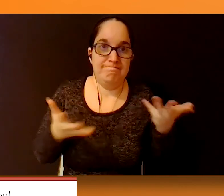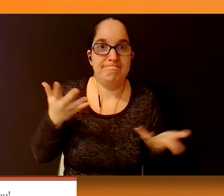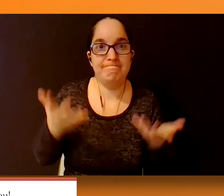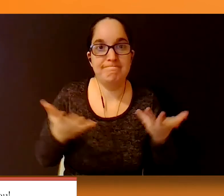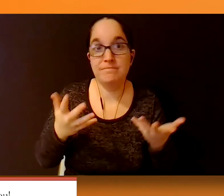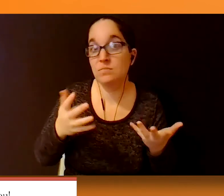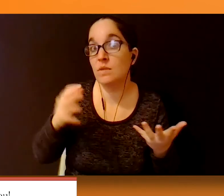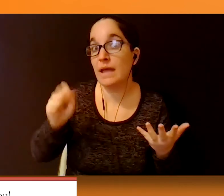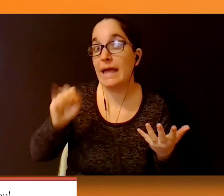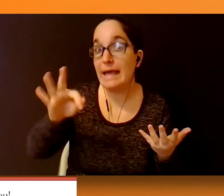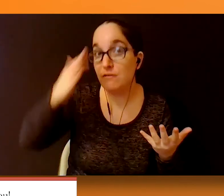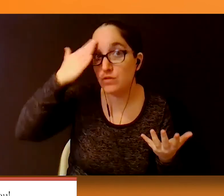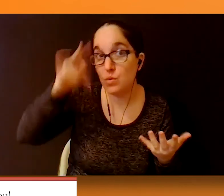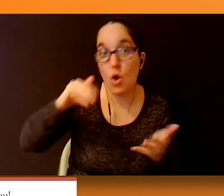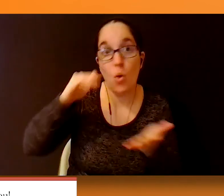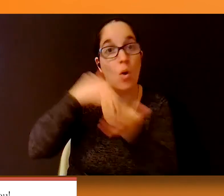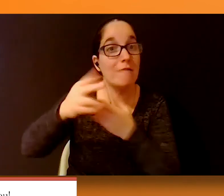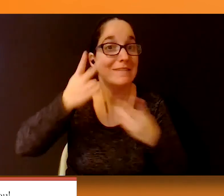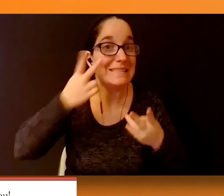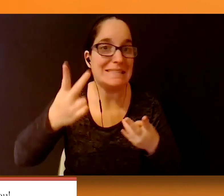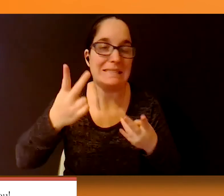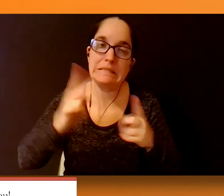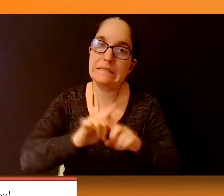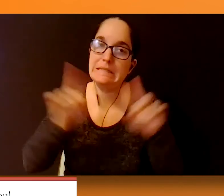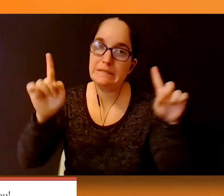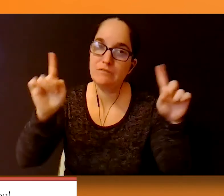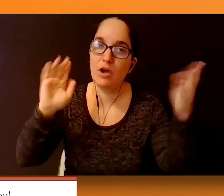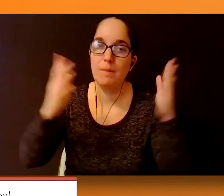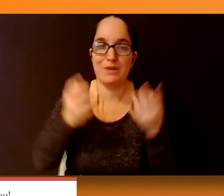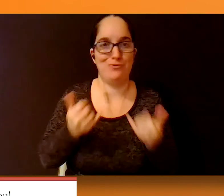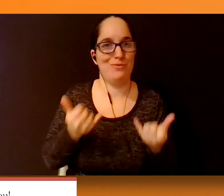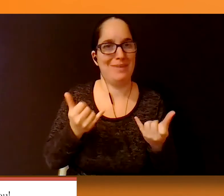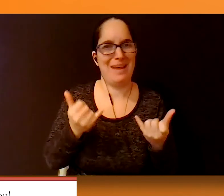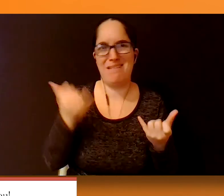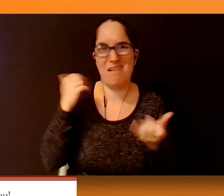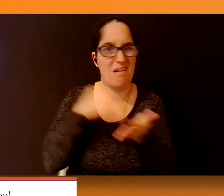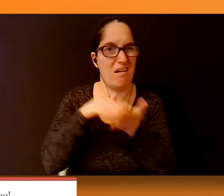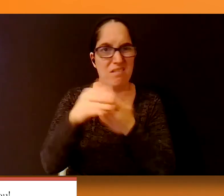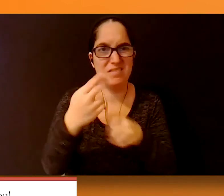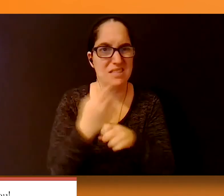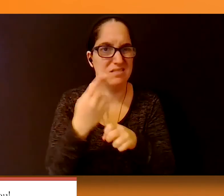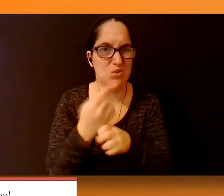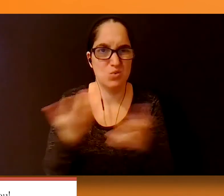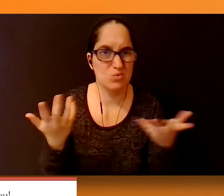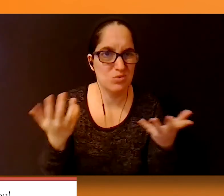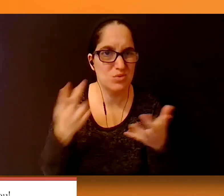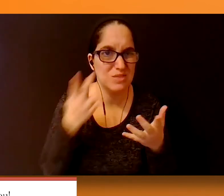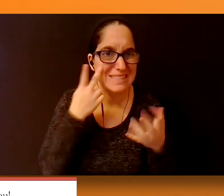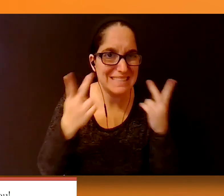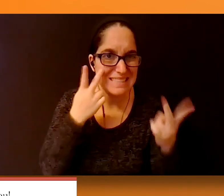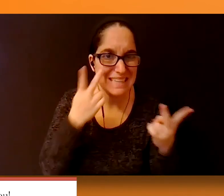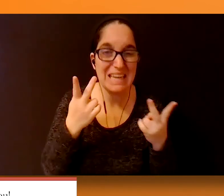So, the way Sarah is doing it where they're using it and they're--they know how to apply the strategy by the end of the semester,